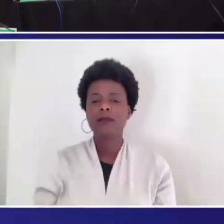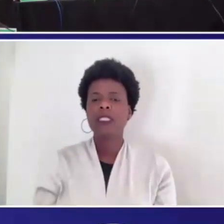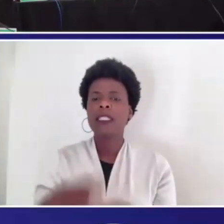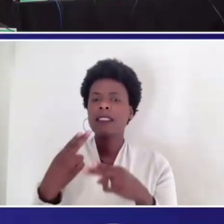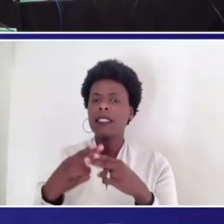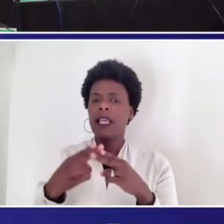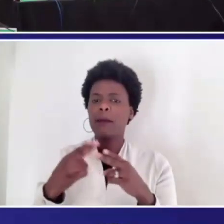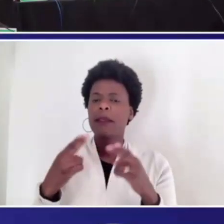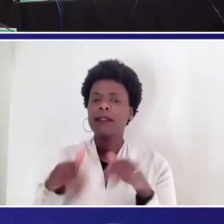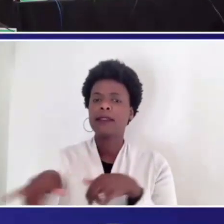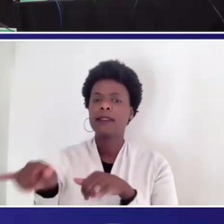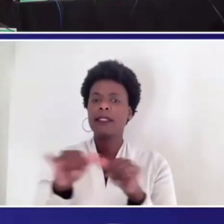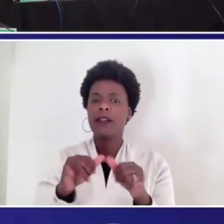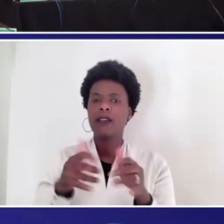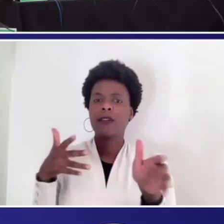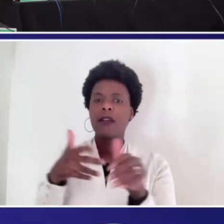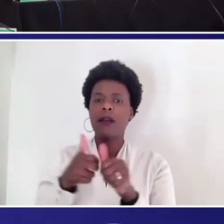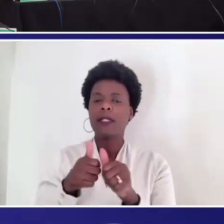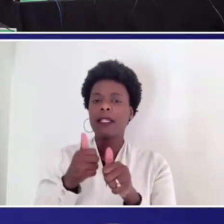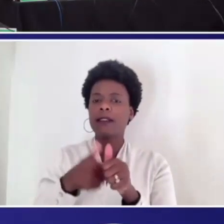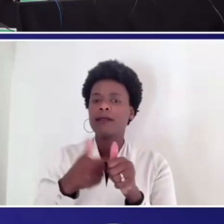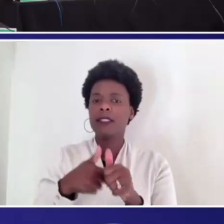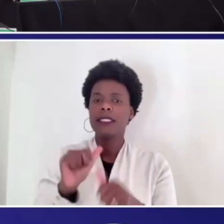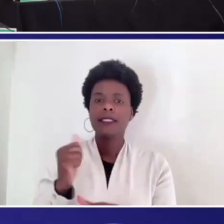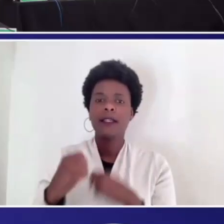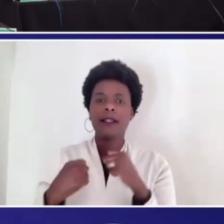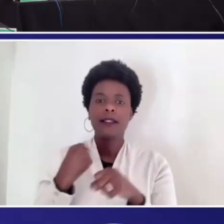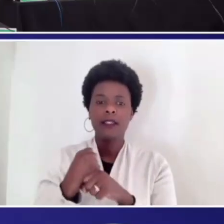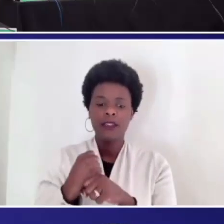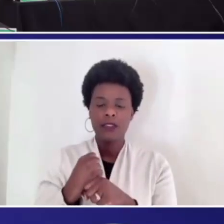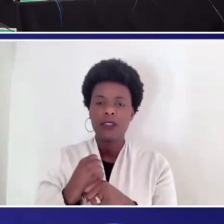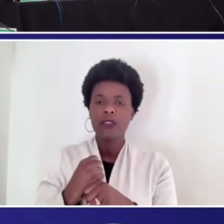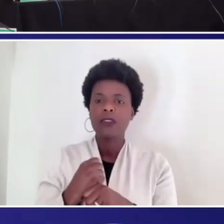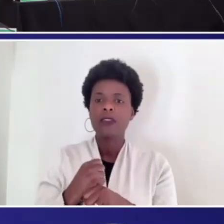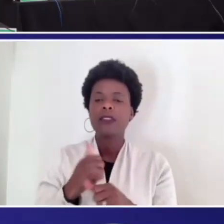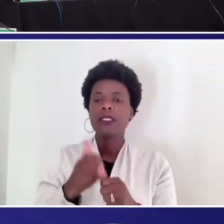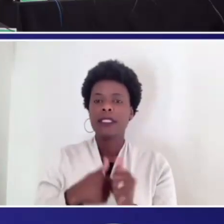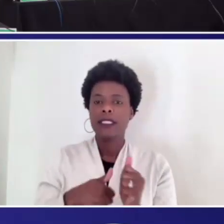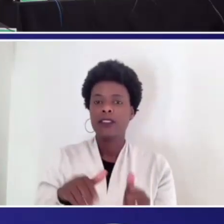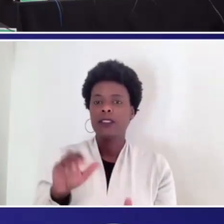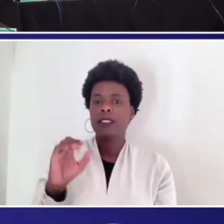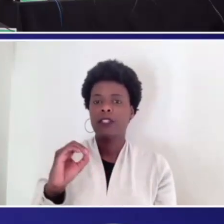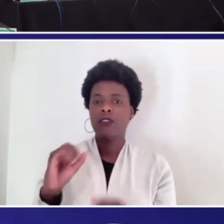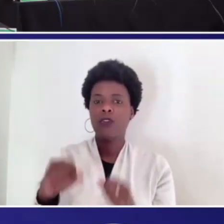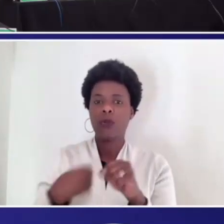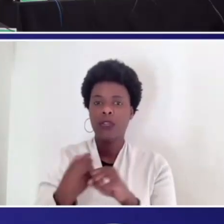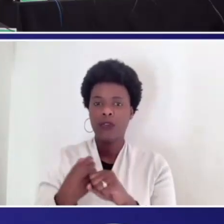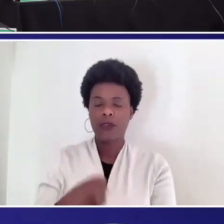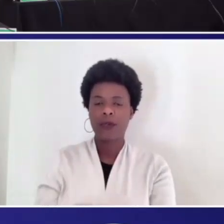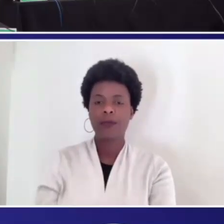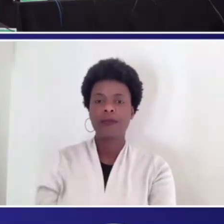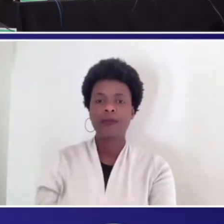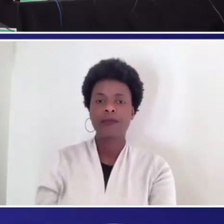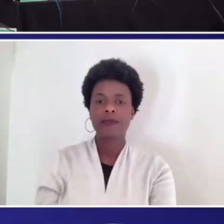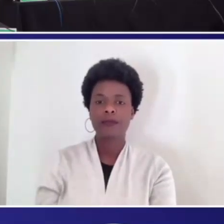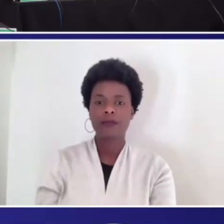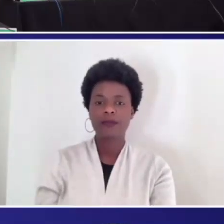every ten years on the, on the zero year. And while it's generally not valid for